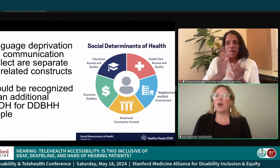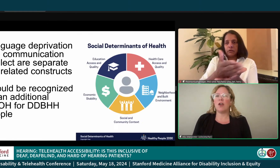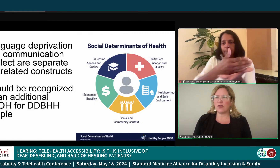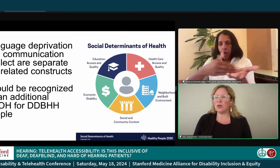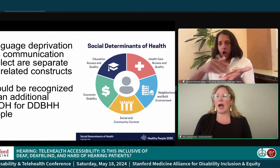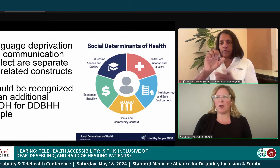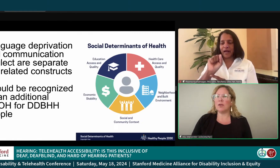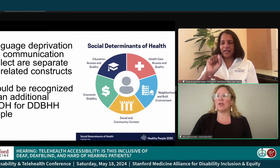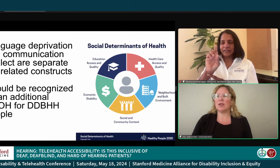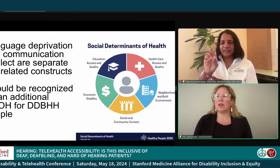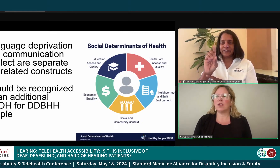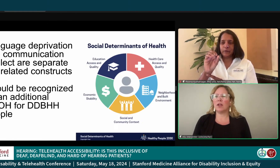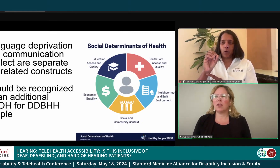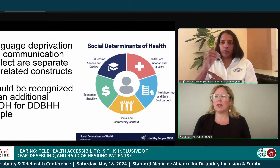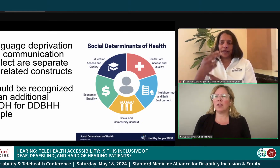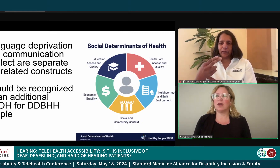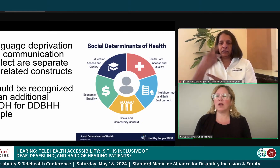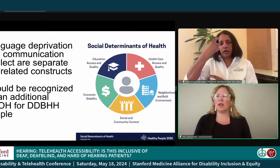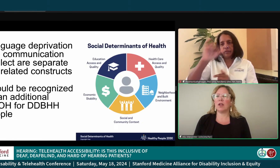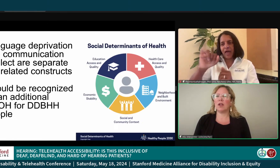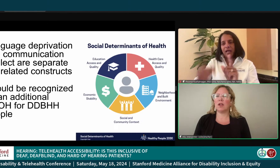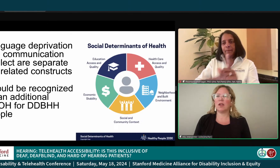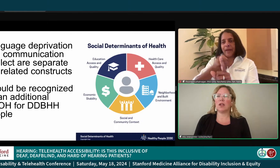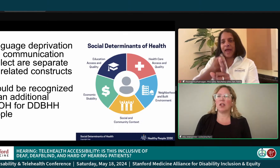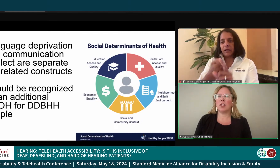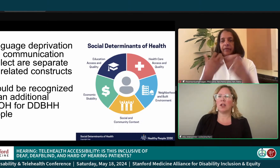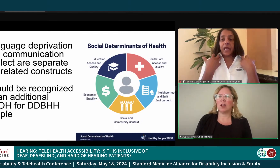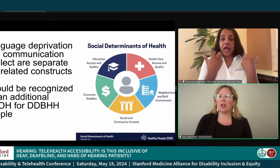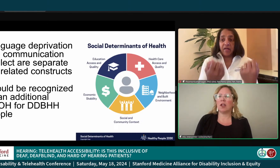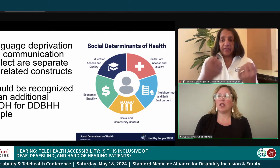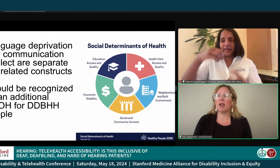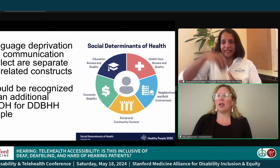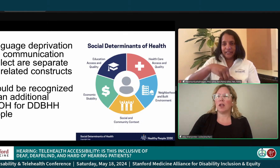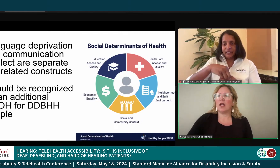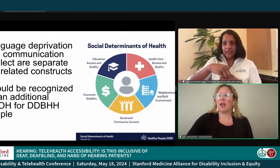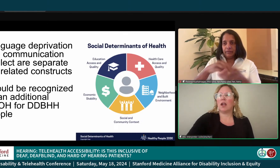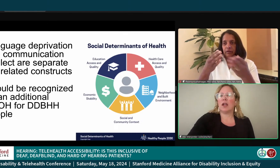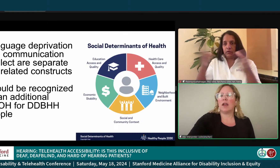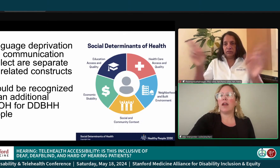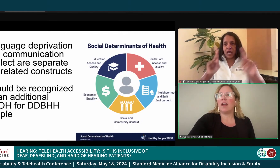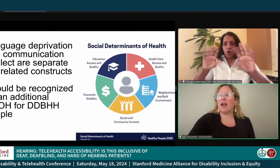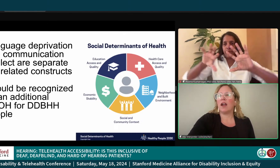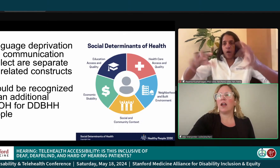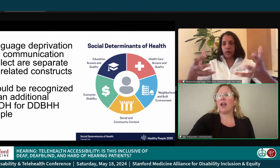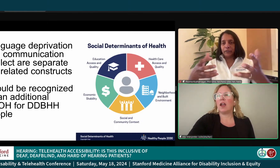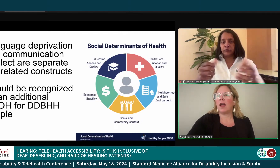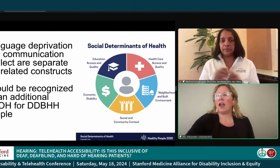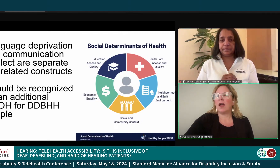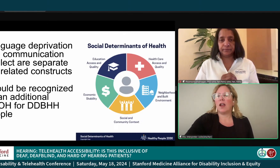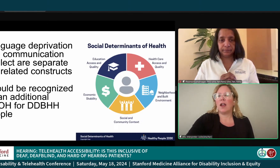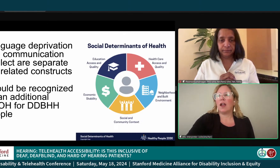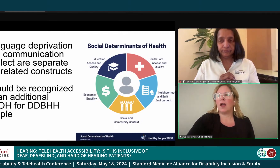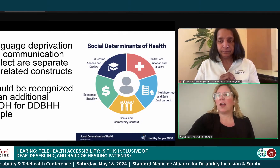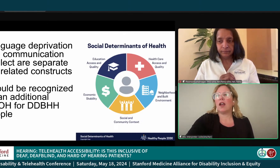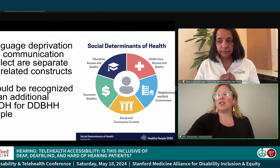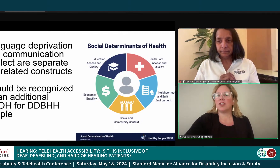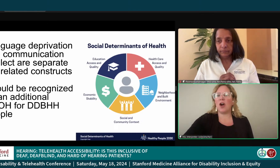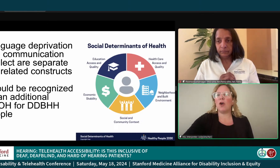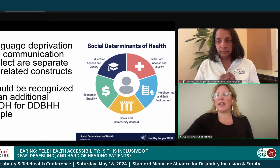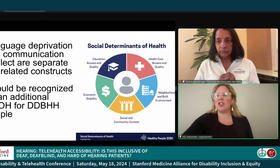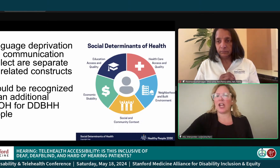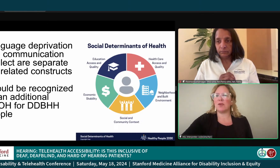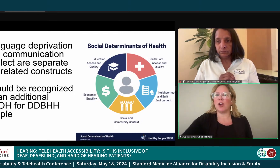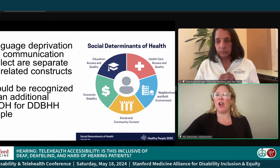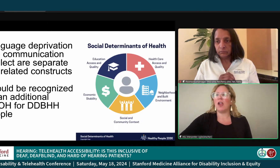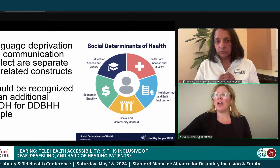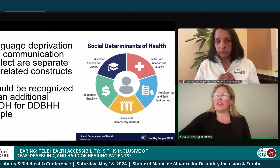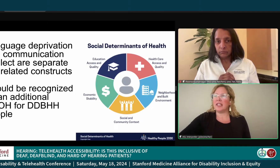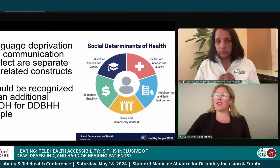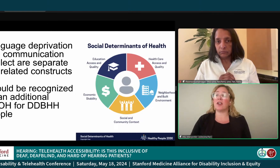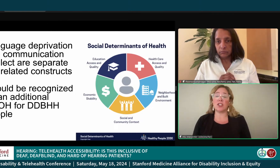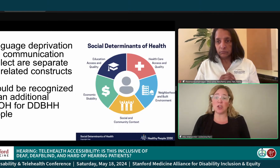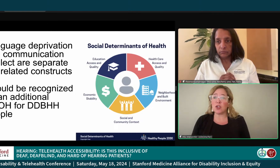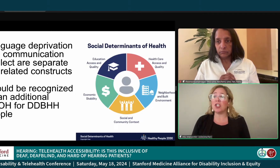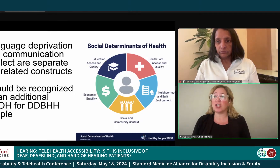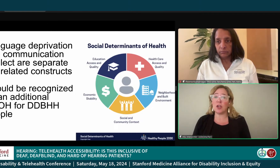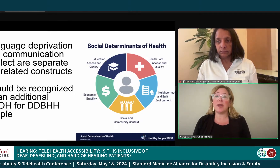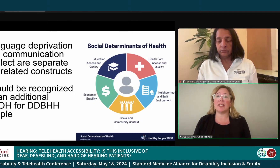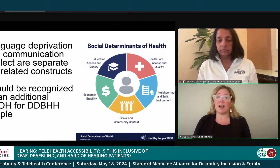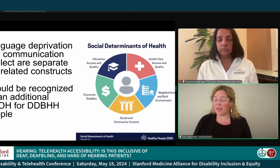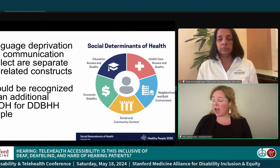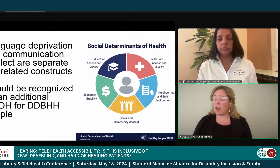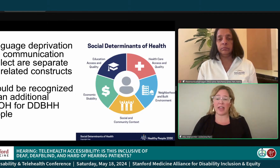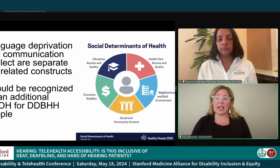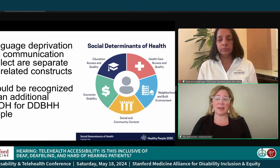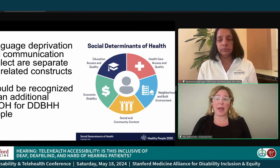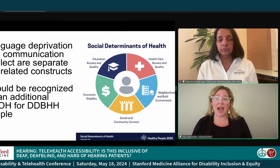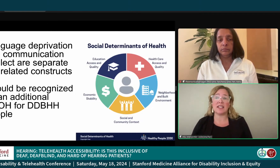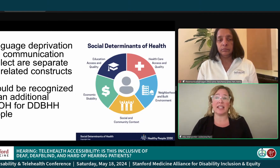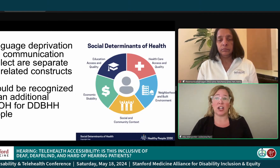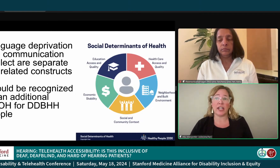throughout. So in general, these are the social determinants of health that impact their